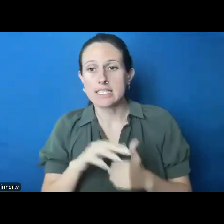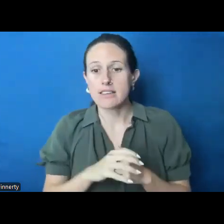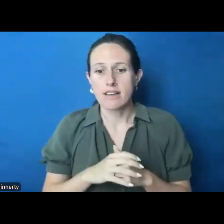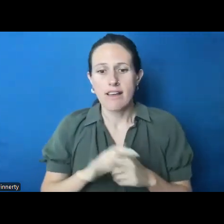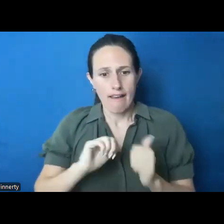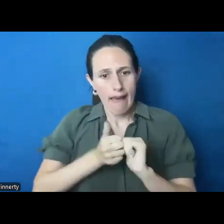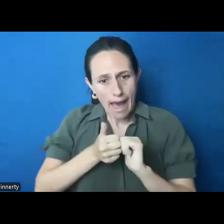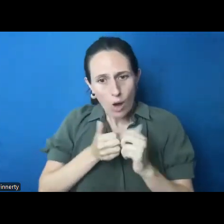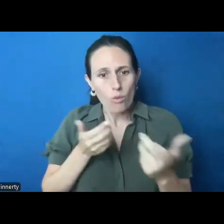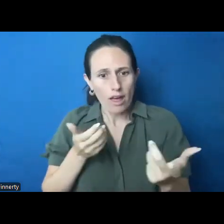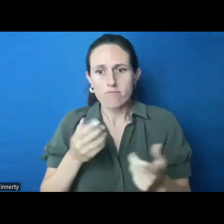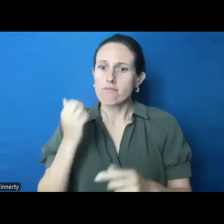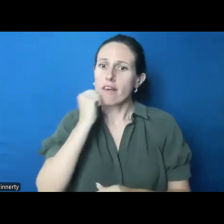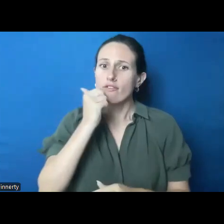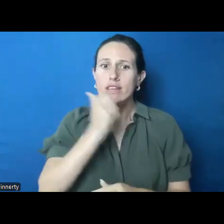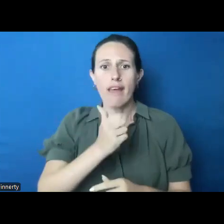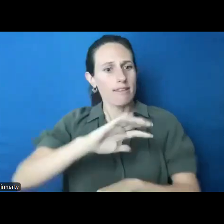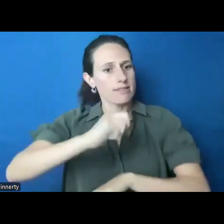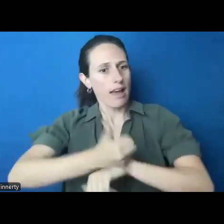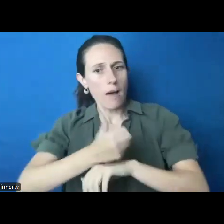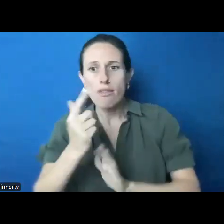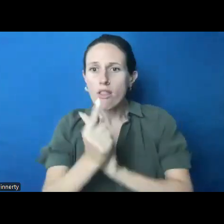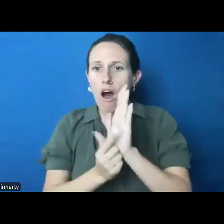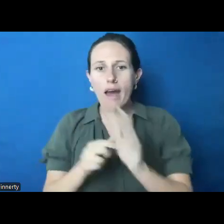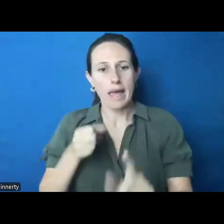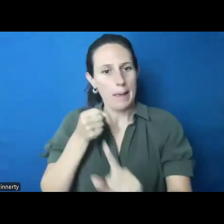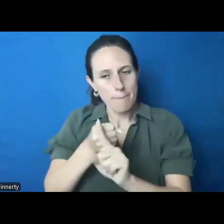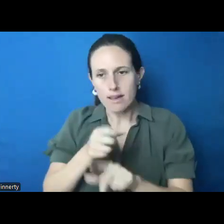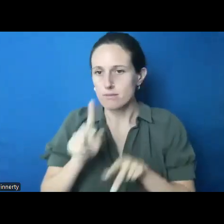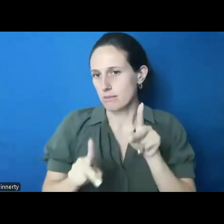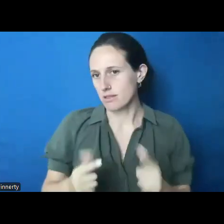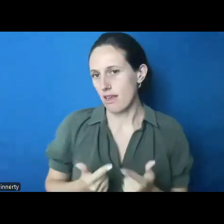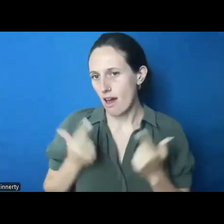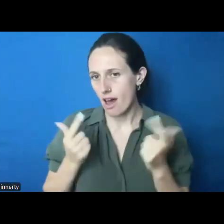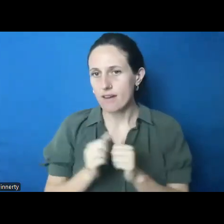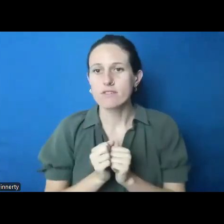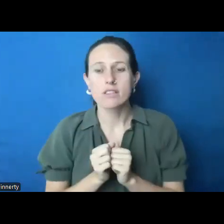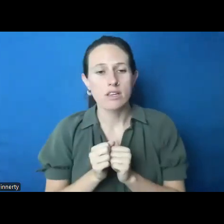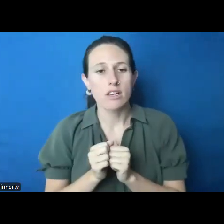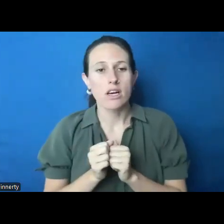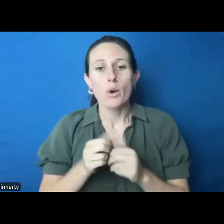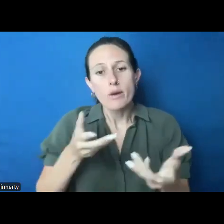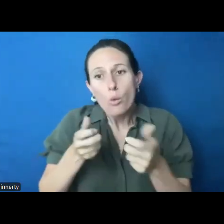the daily lives of people with disabilities. We support